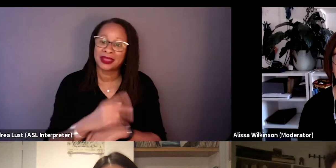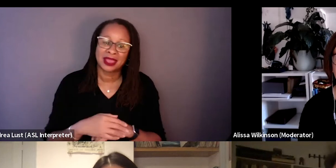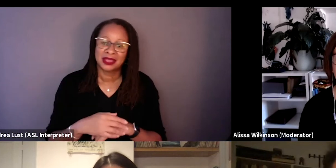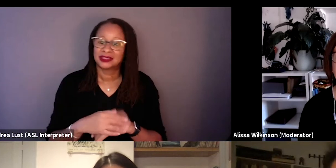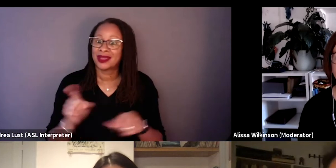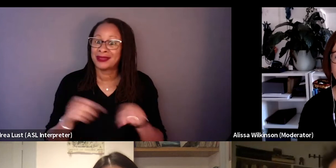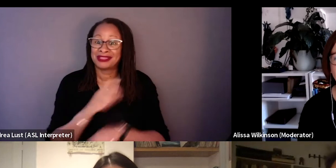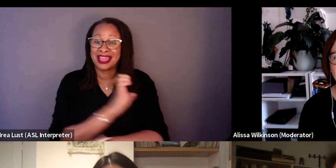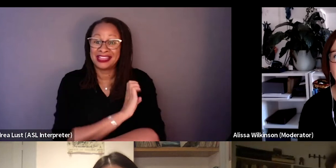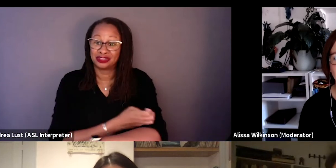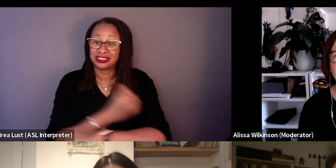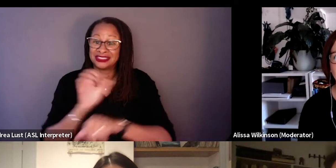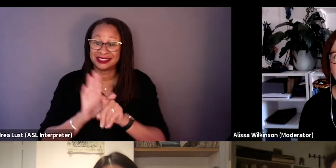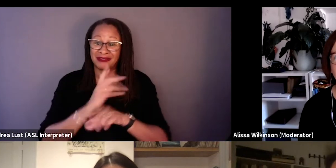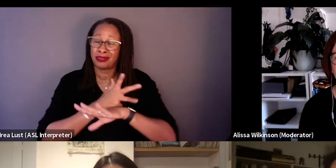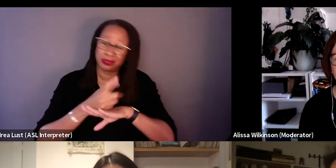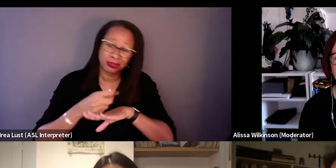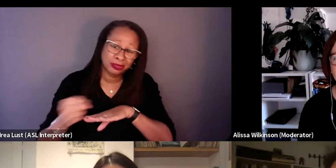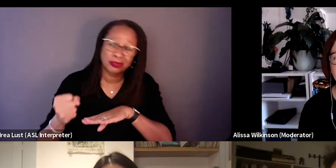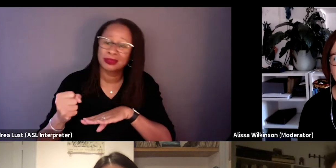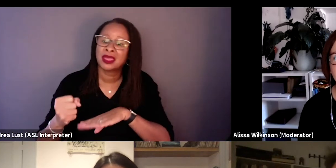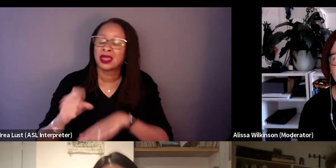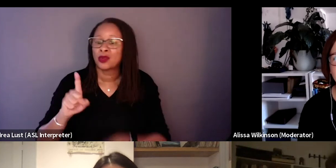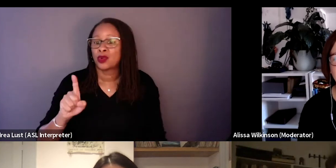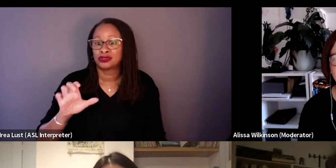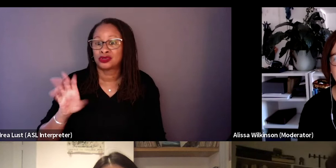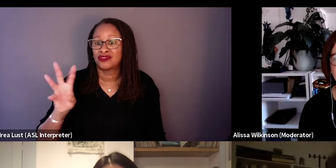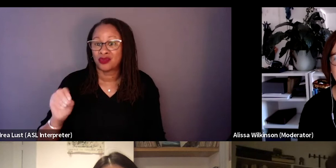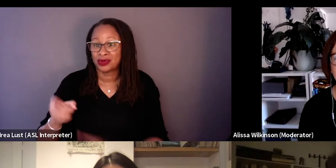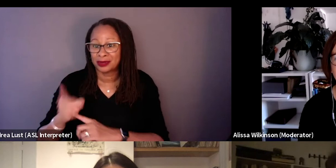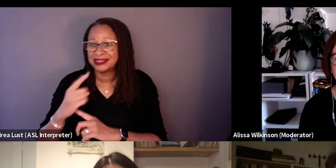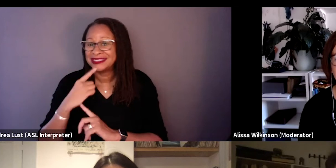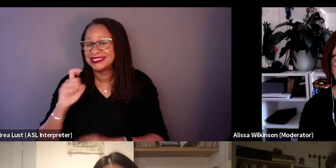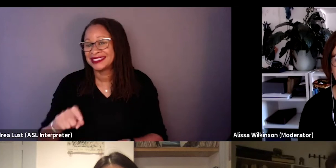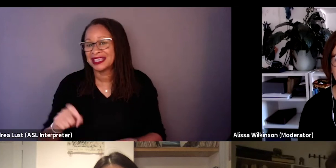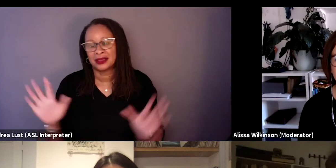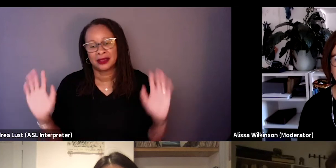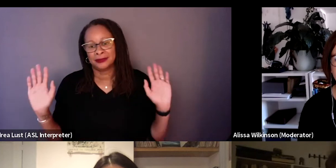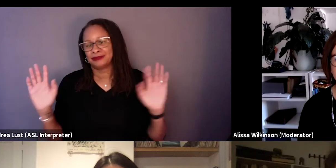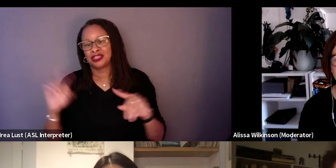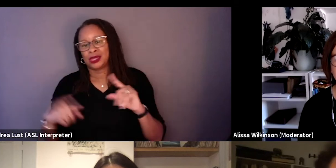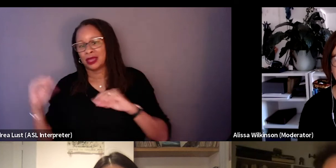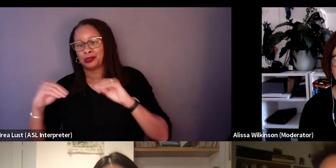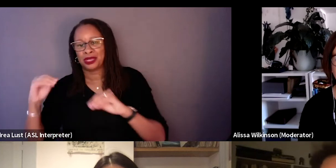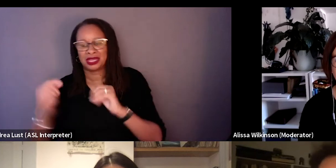you're at hundred, 40 minutes. And so you have to say, okay, you just can't put everything in. And we have so many,